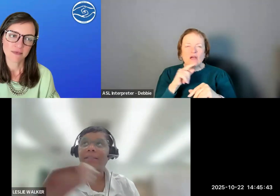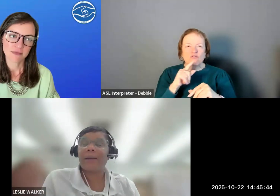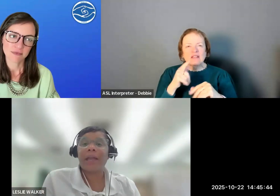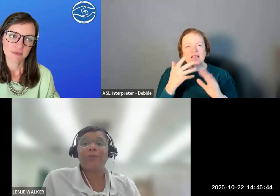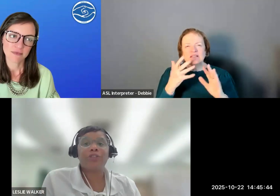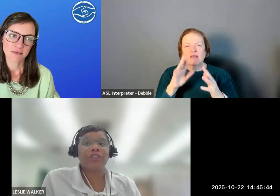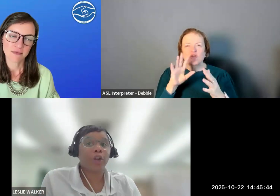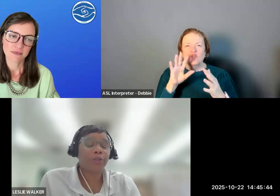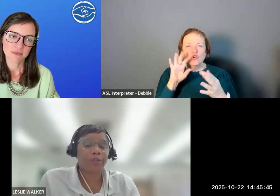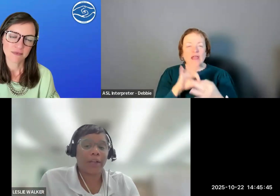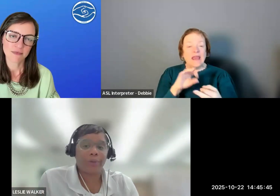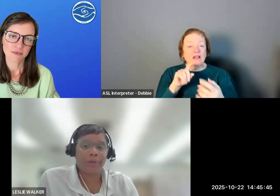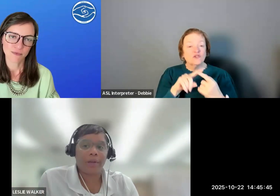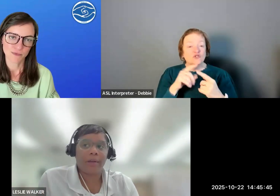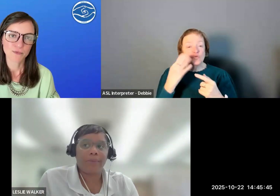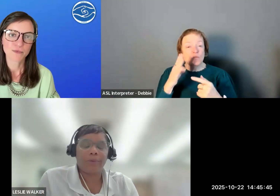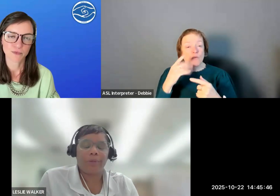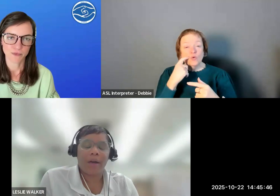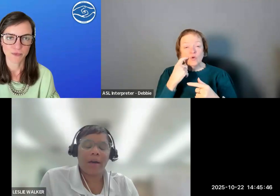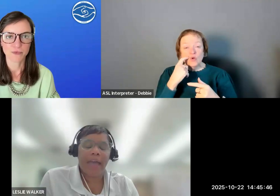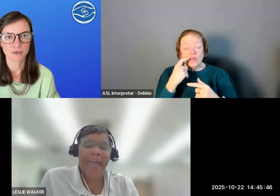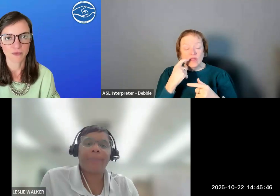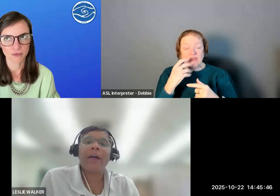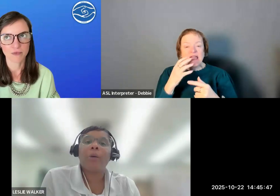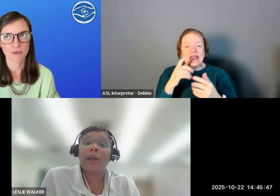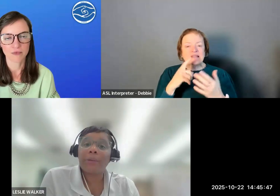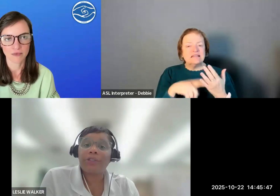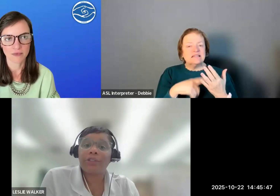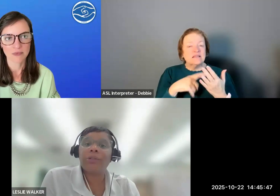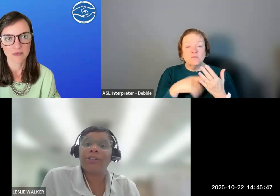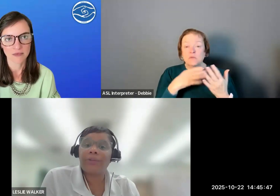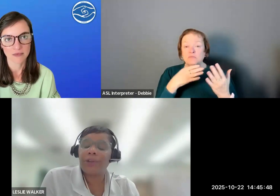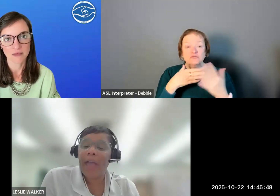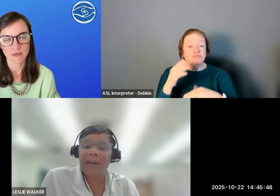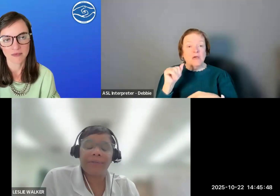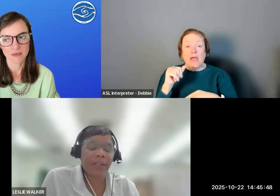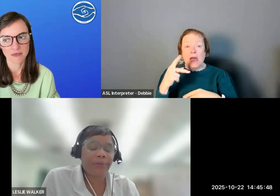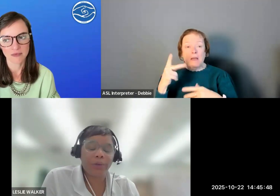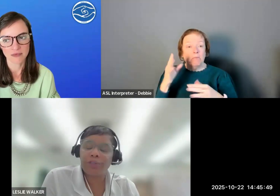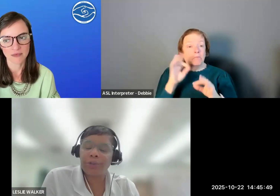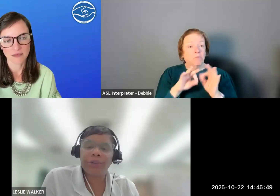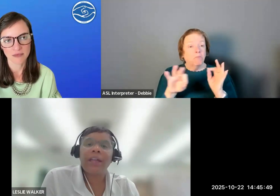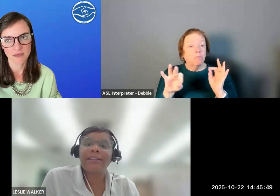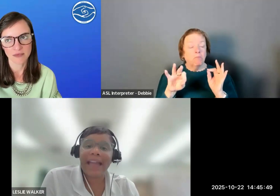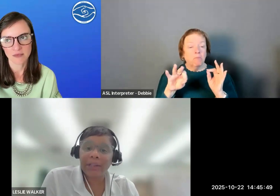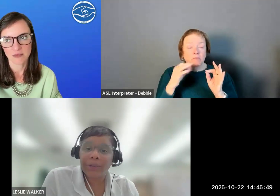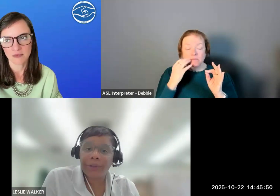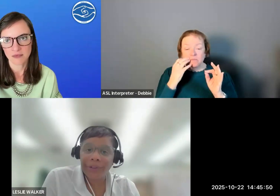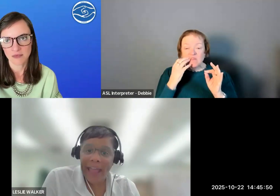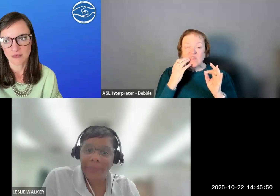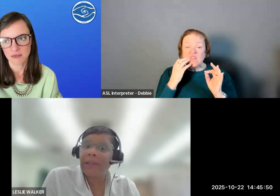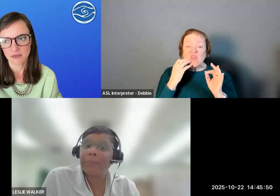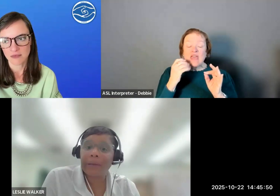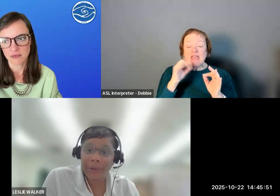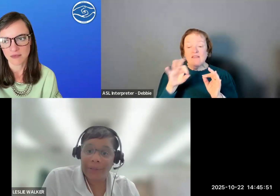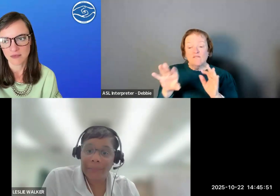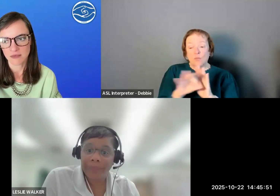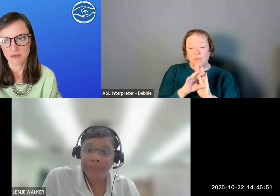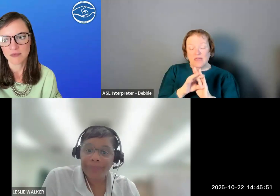and sometimes you just go straight through the through the app. What I would do is, if you have if you choose, download those apps and play with them.